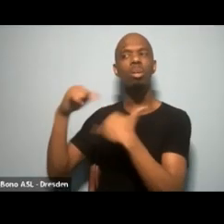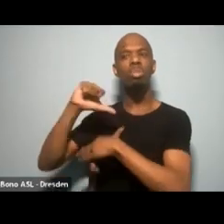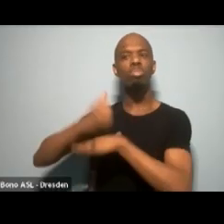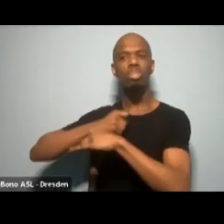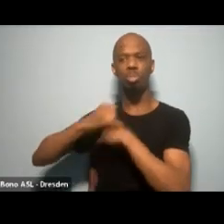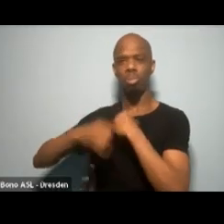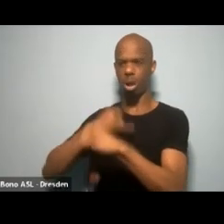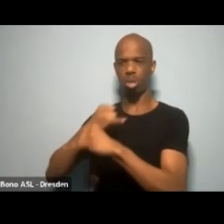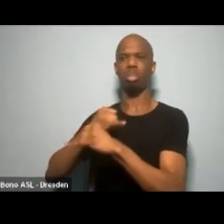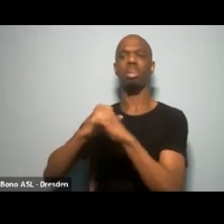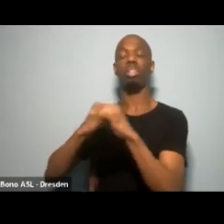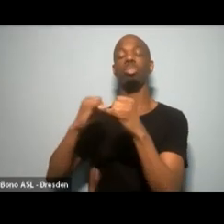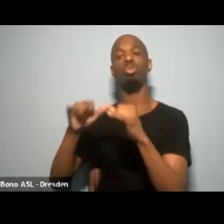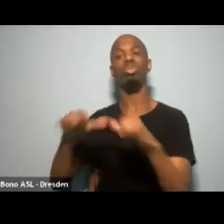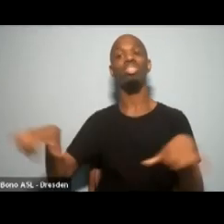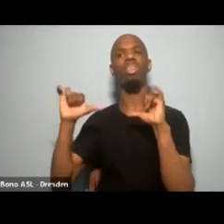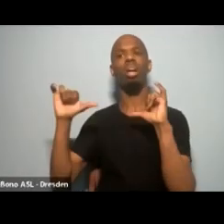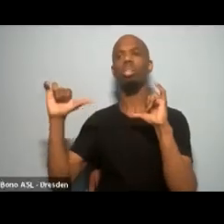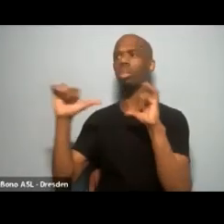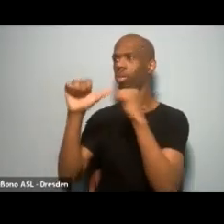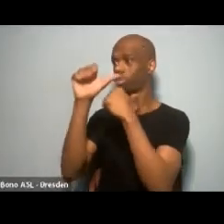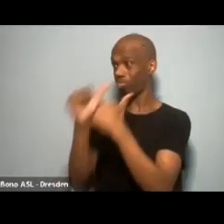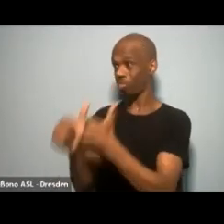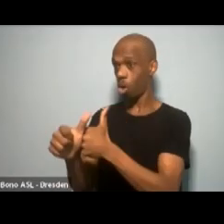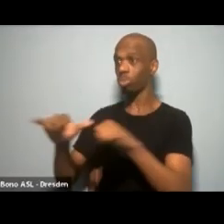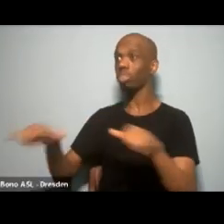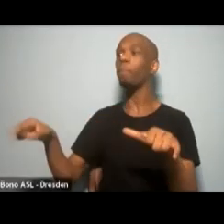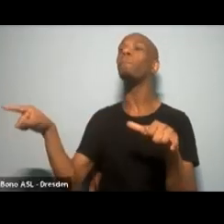a product we readily introduced is